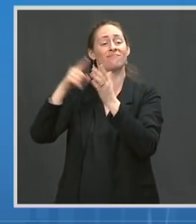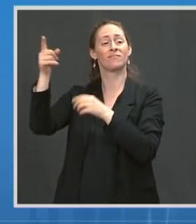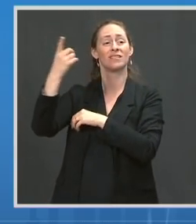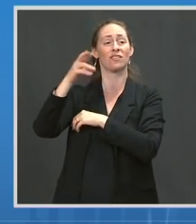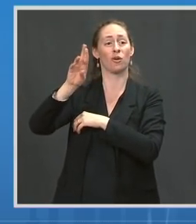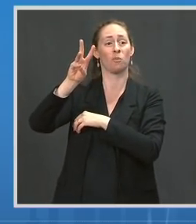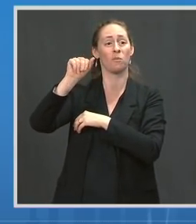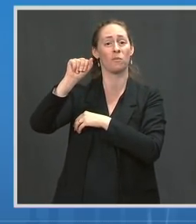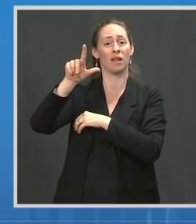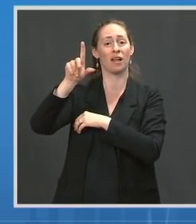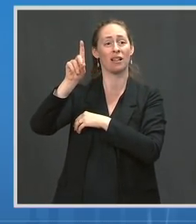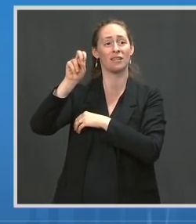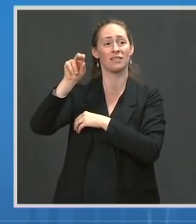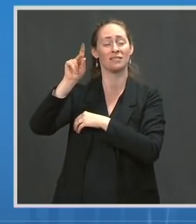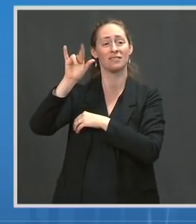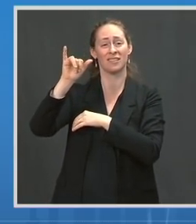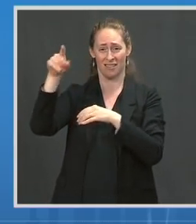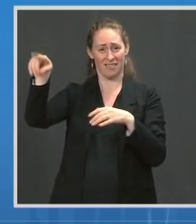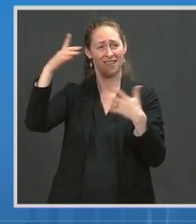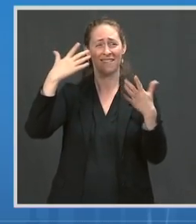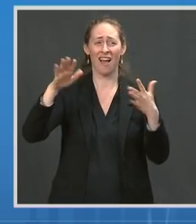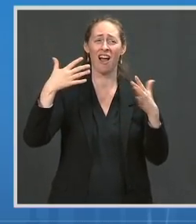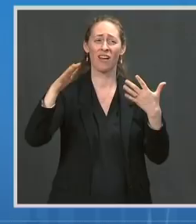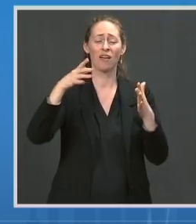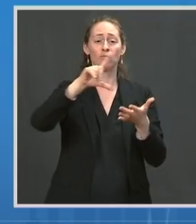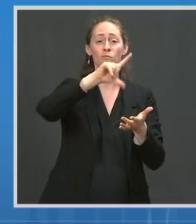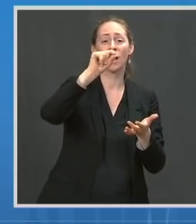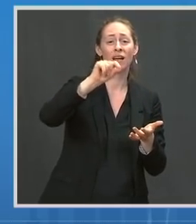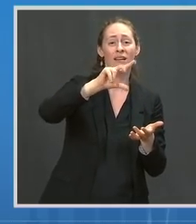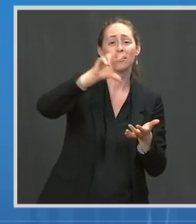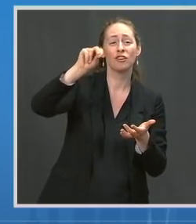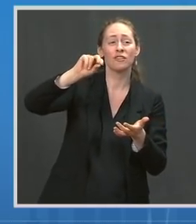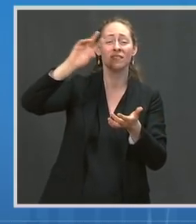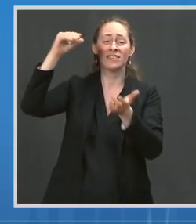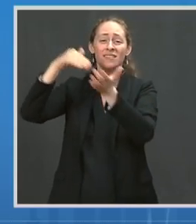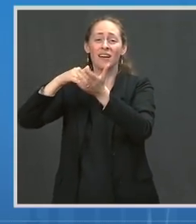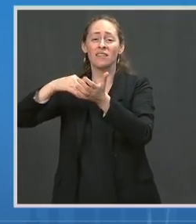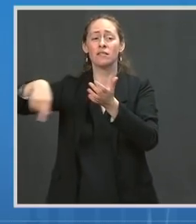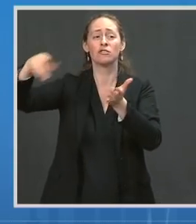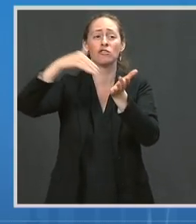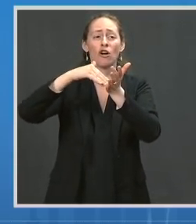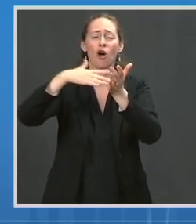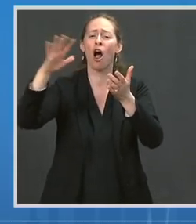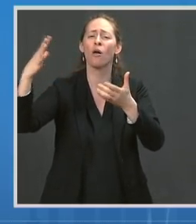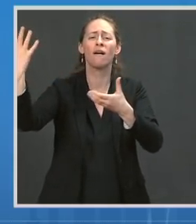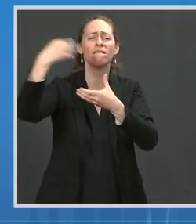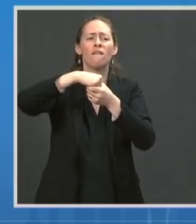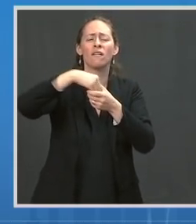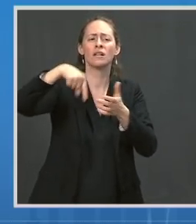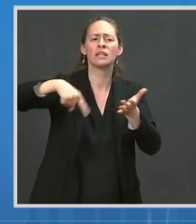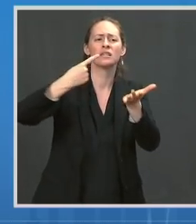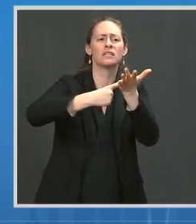we've also convened thousands of community organizations to talk to them -- faith organizations and sports organizations,